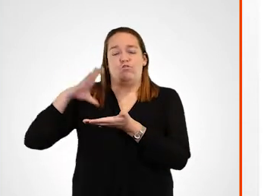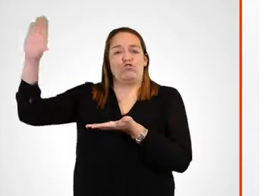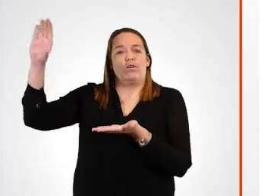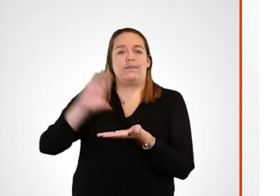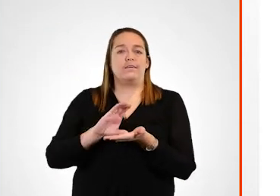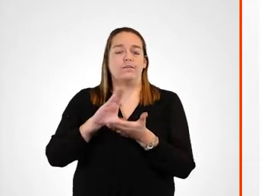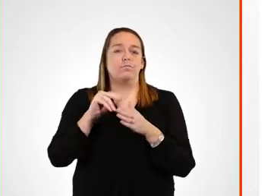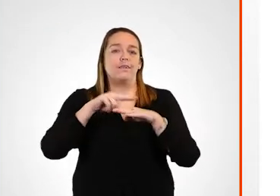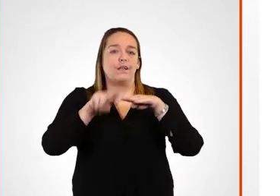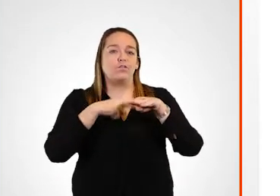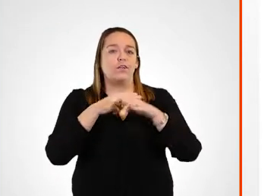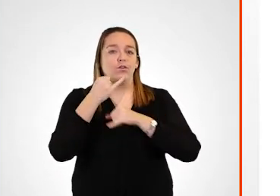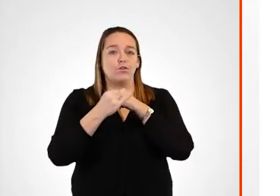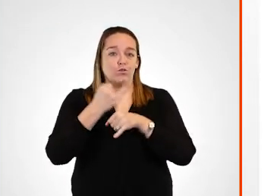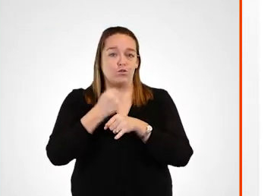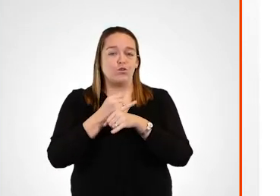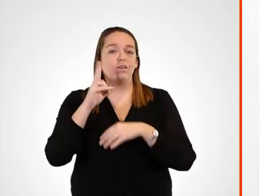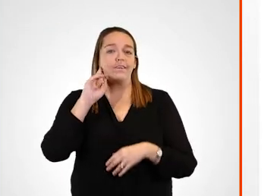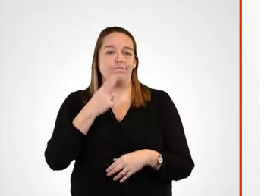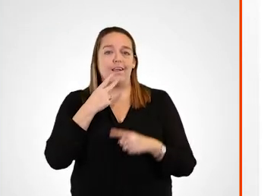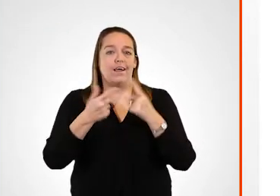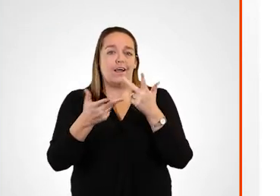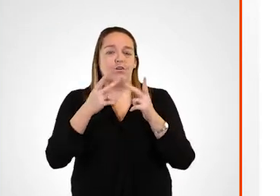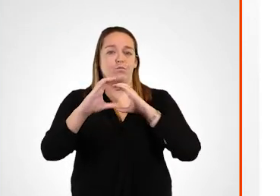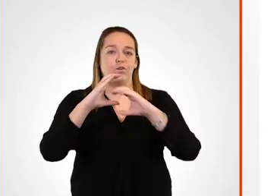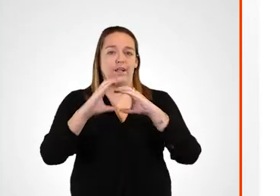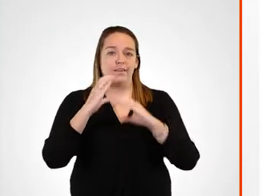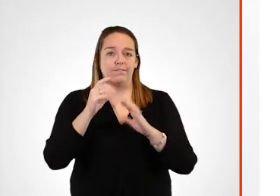from the National Institutes on Deafness and Other Communicative Disorders